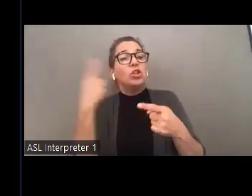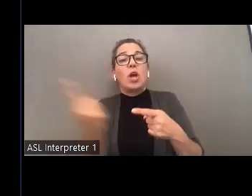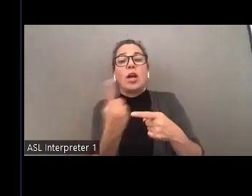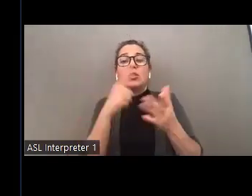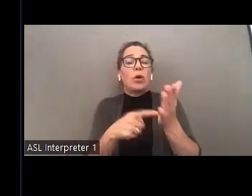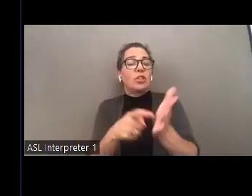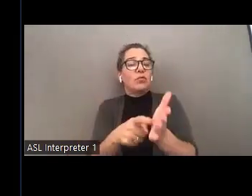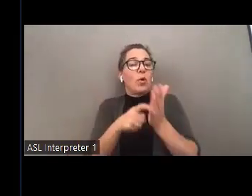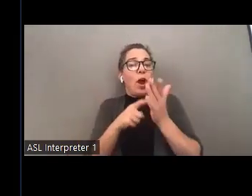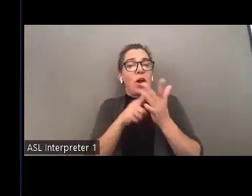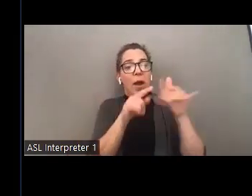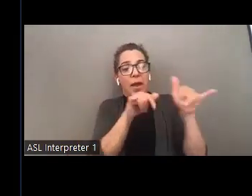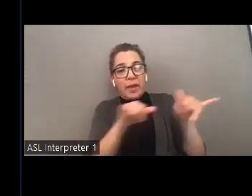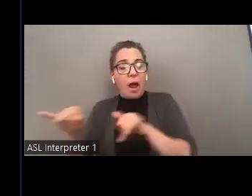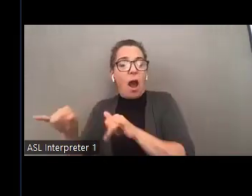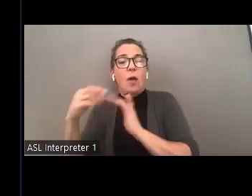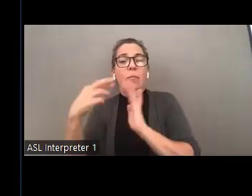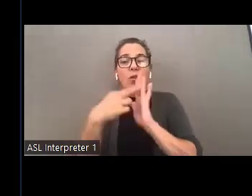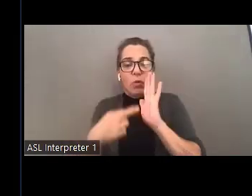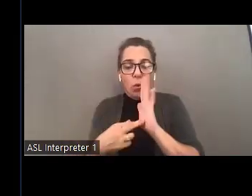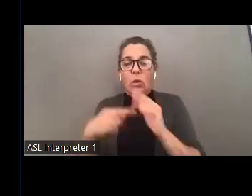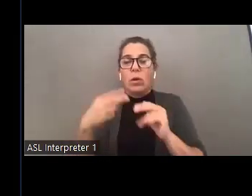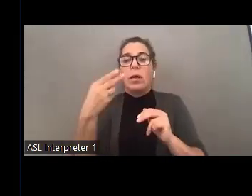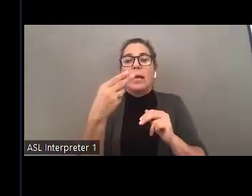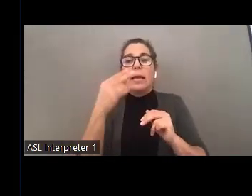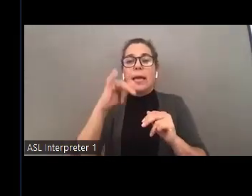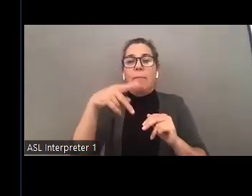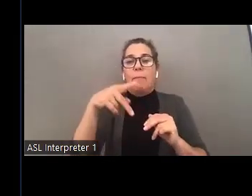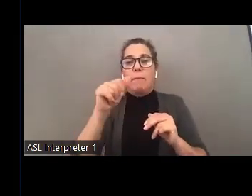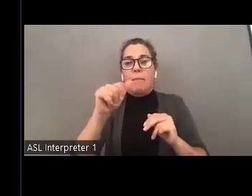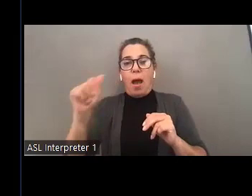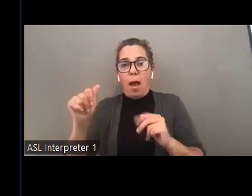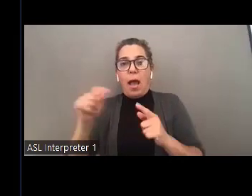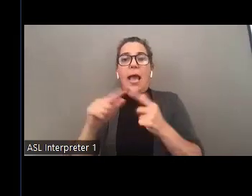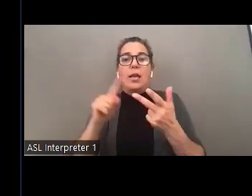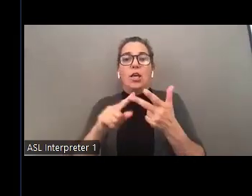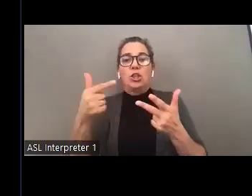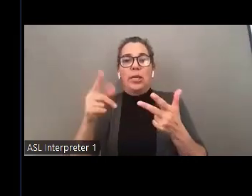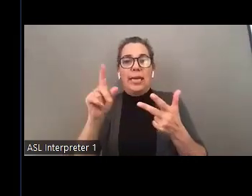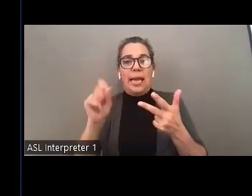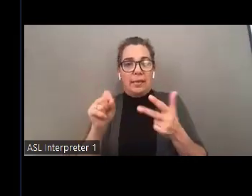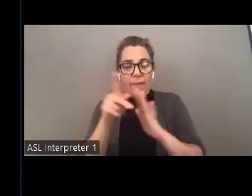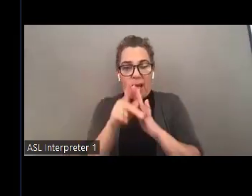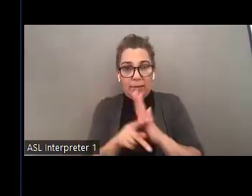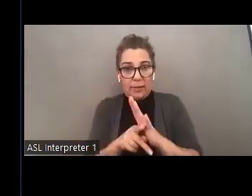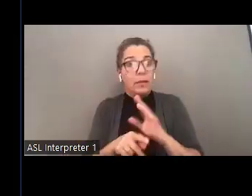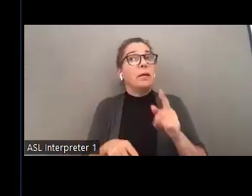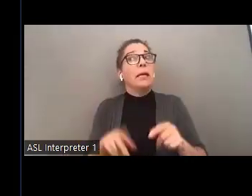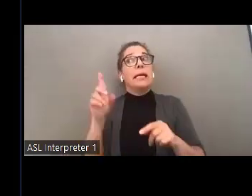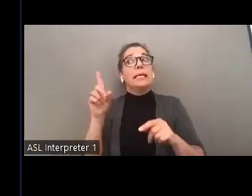by the Common Rule, HIPAA and the GDS policy. The DMS policy does recognize the importance of informed